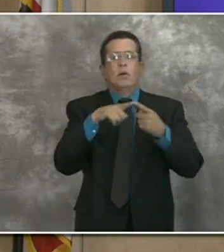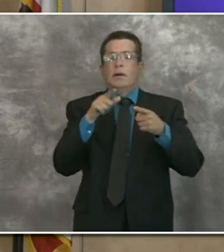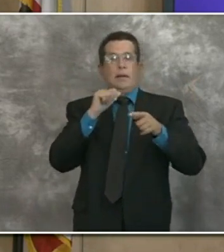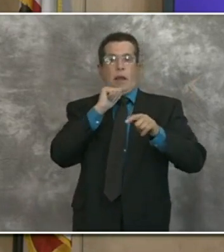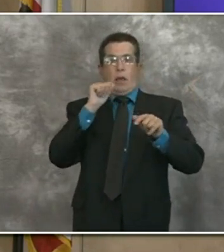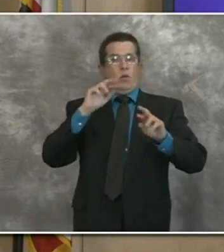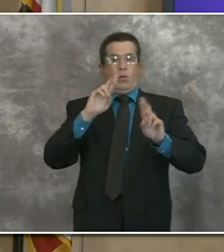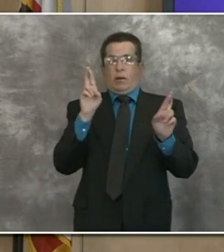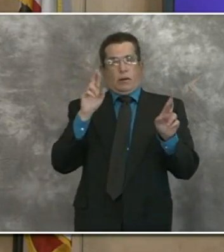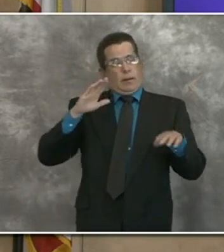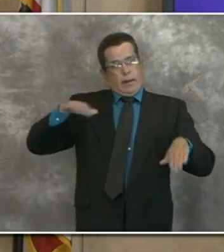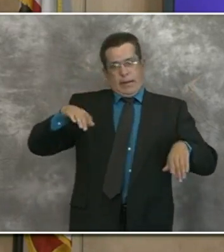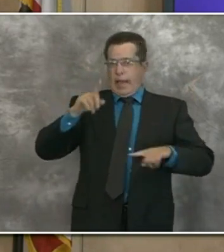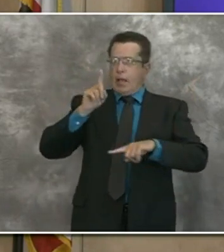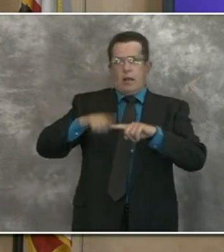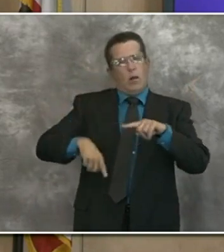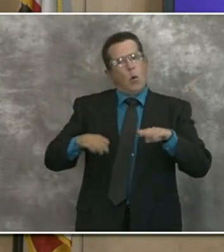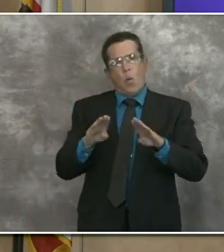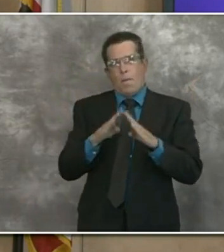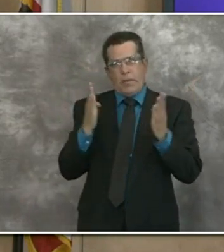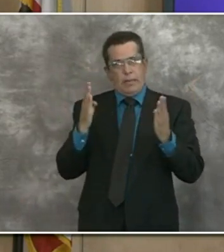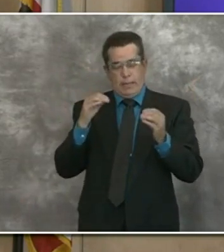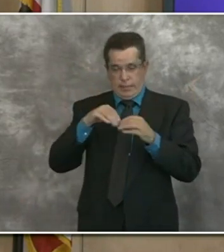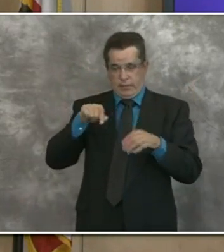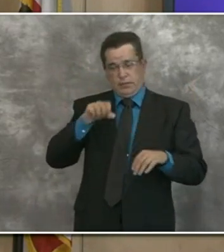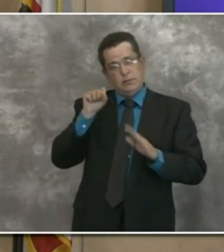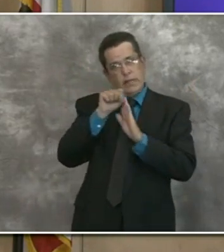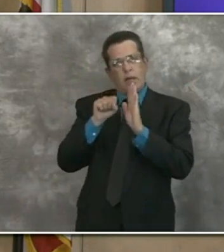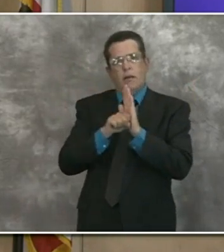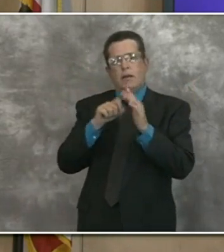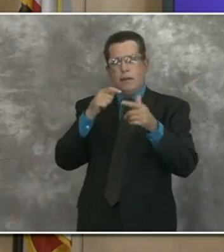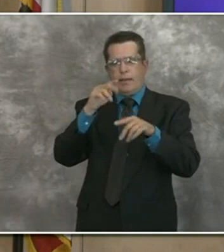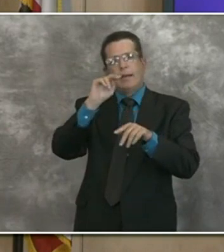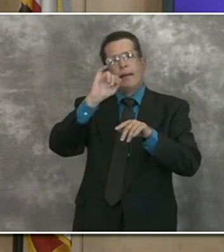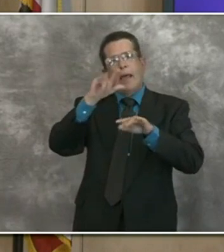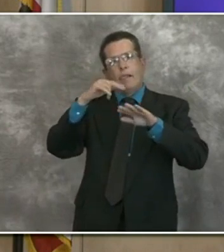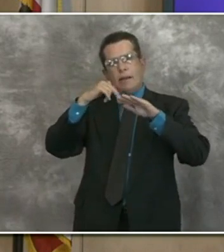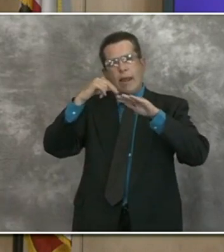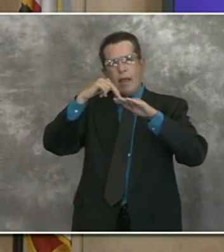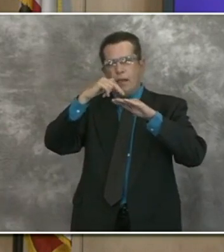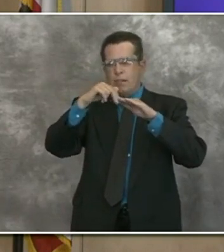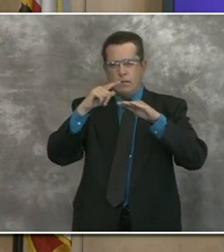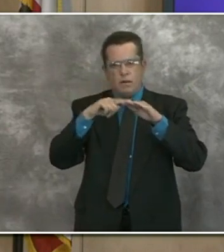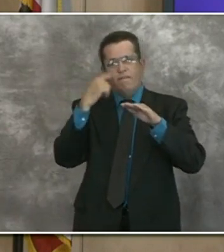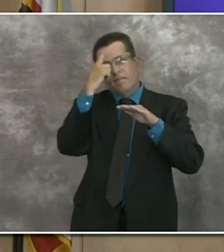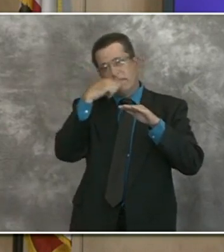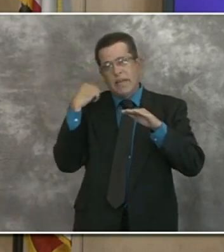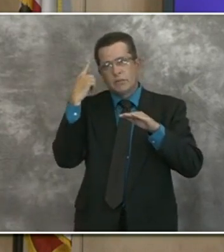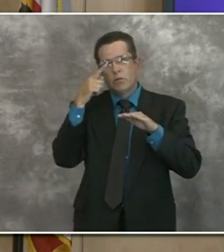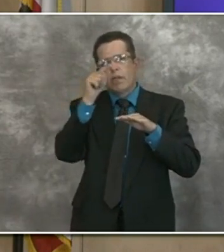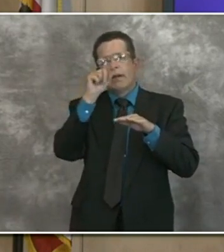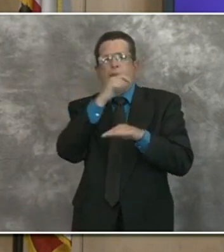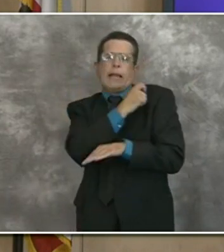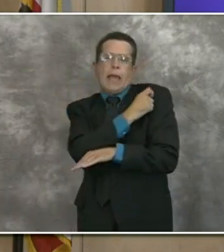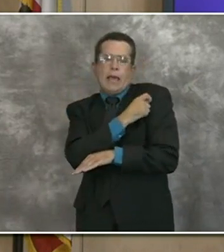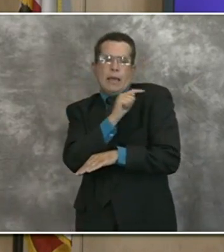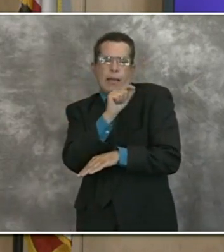THOSE ENTITIES ARE CLEAR TO OPEN THIS FRIDAY. WHAT IS NOT YET OPEN IN SAN DIEGO COUNTY